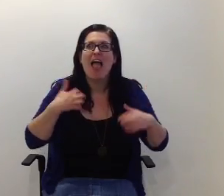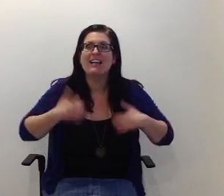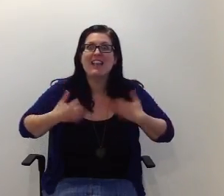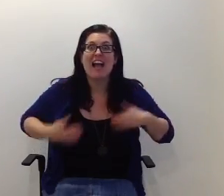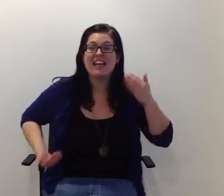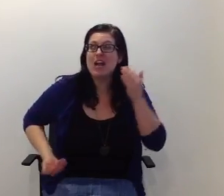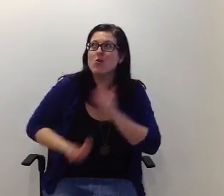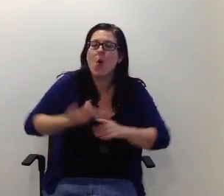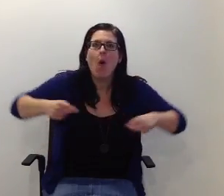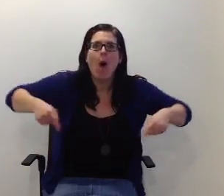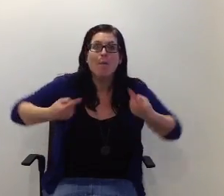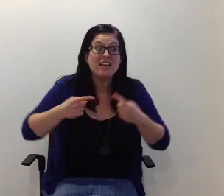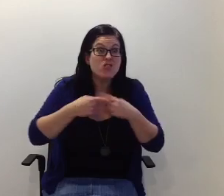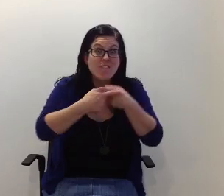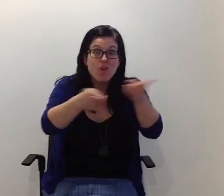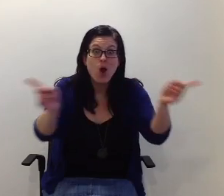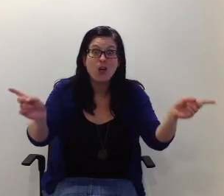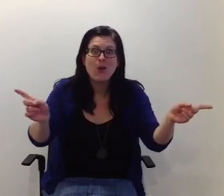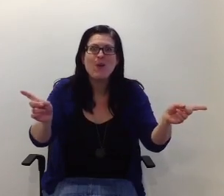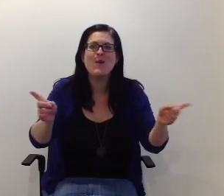There's an exciting new competition for you!